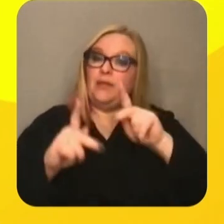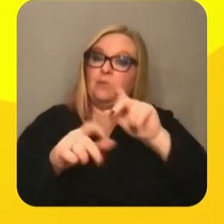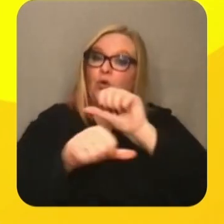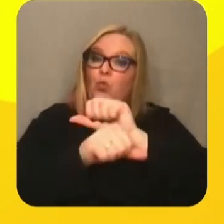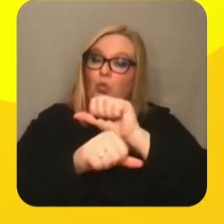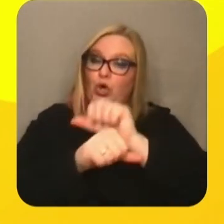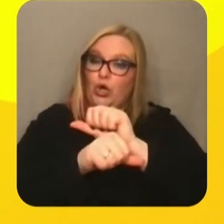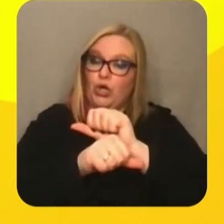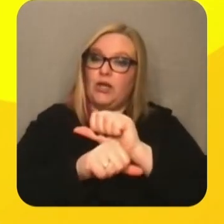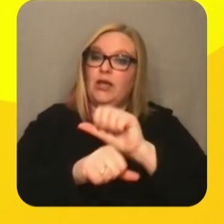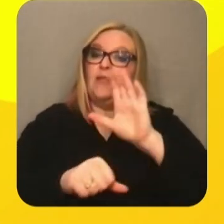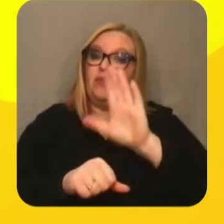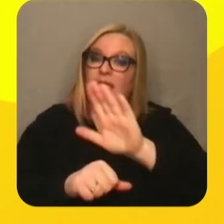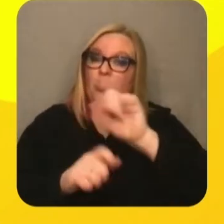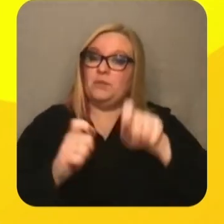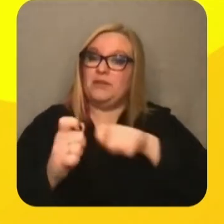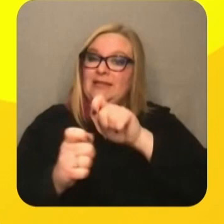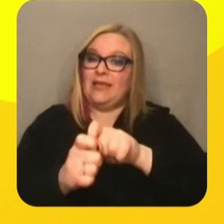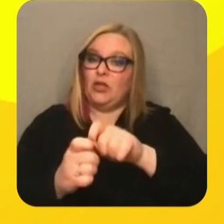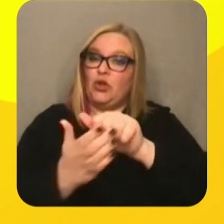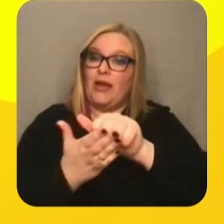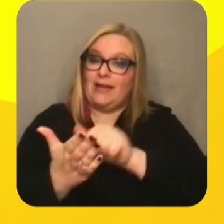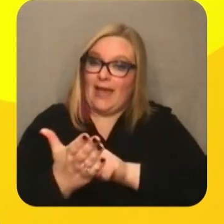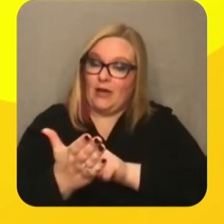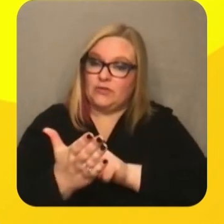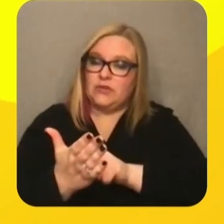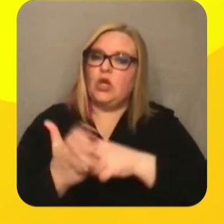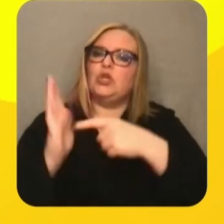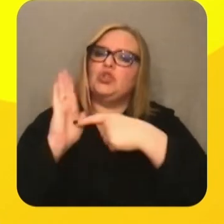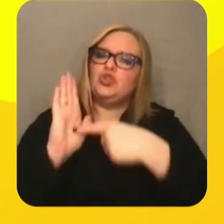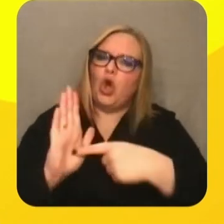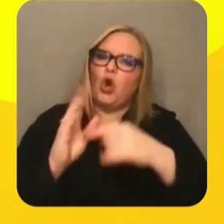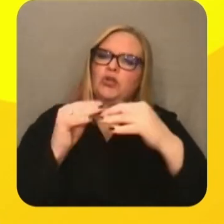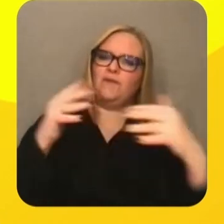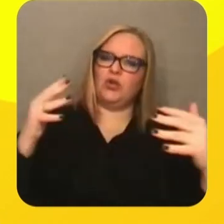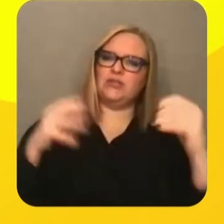particular accounts reflect the diversity of the customer's customer.